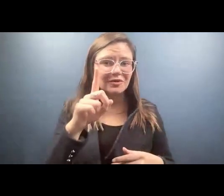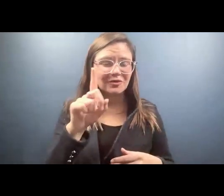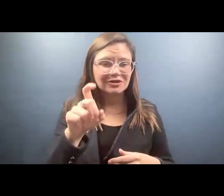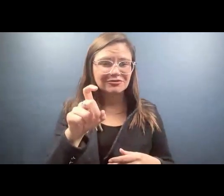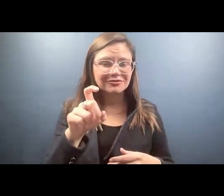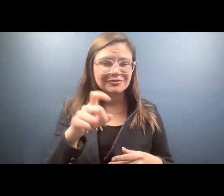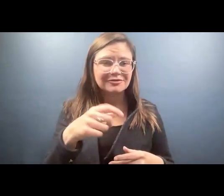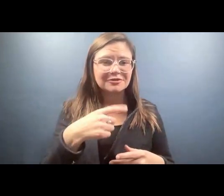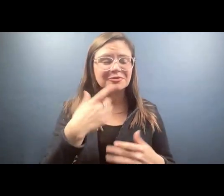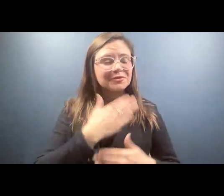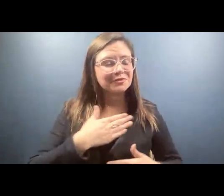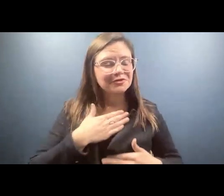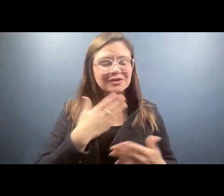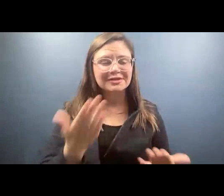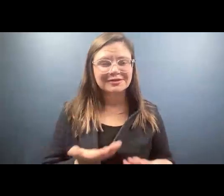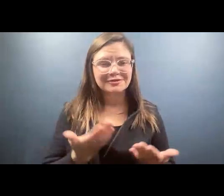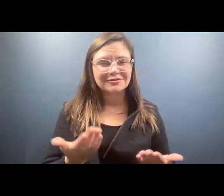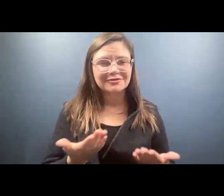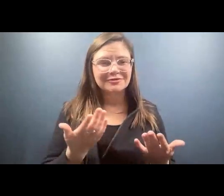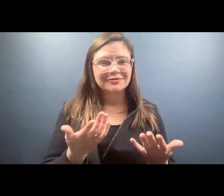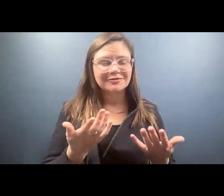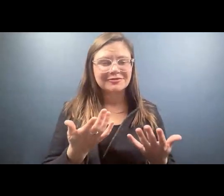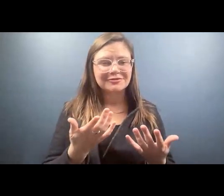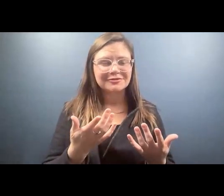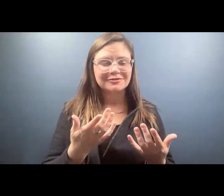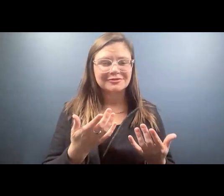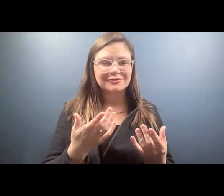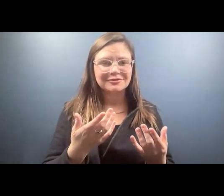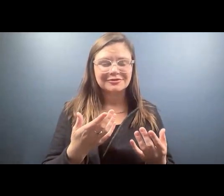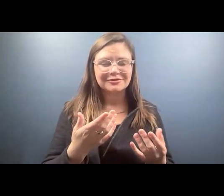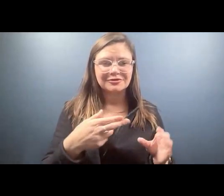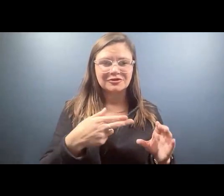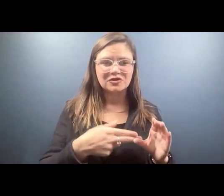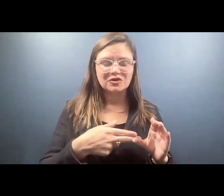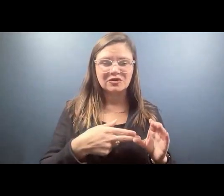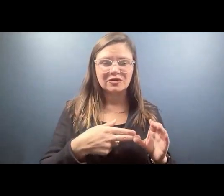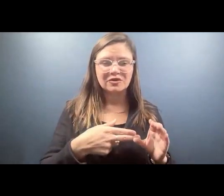Really appreciate being here today and joined with, by my, flanked by my experts